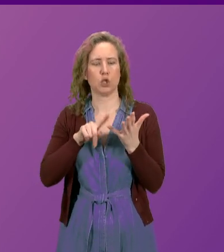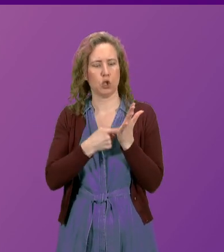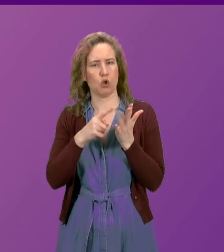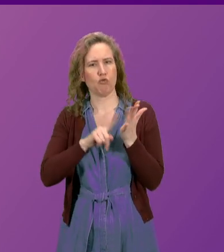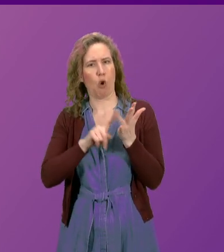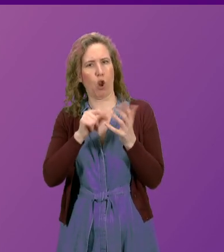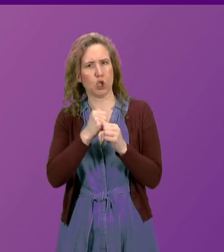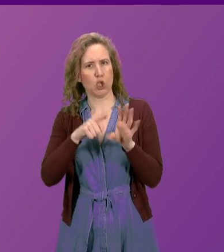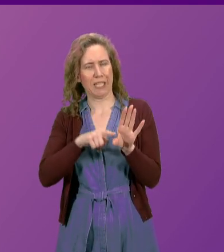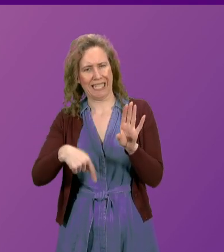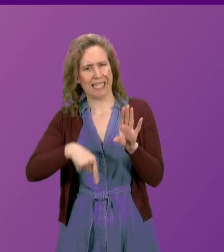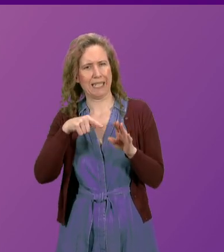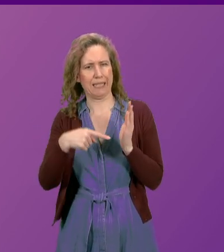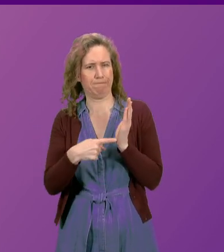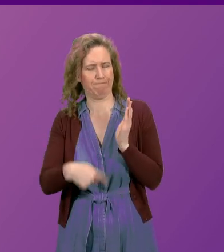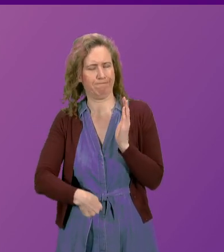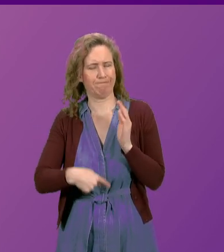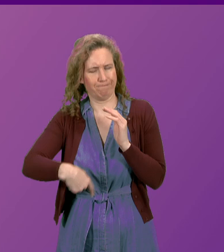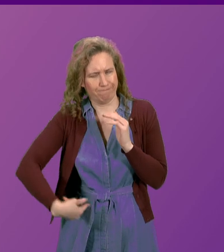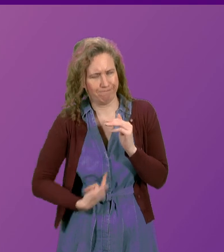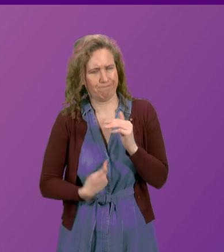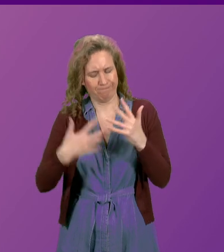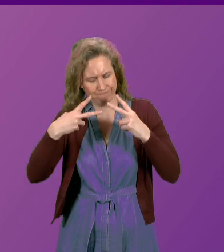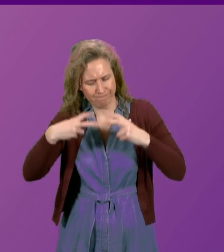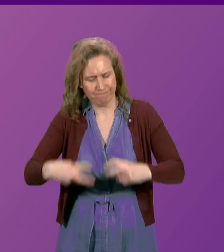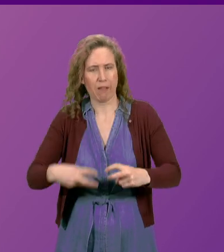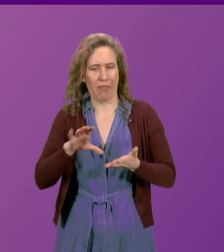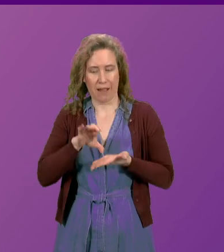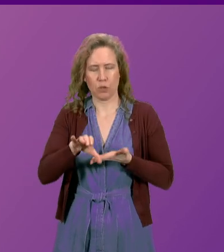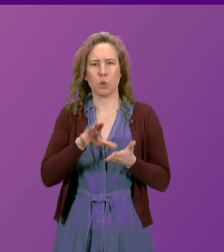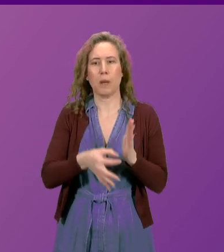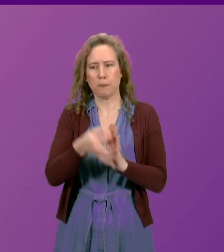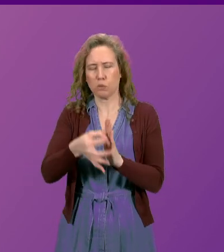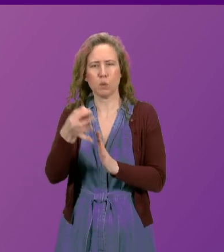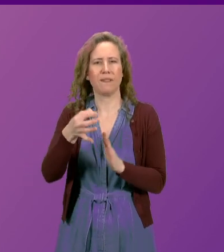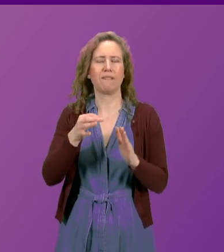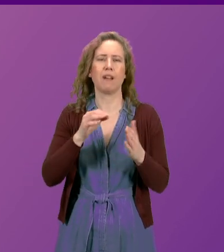which includes a commitment to develop urology diagnostic hubs that are designed to speed up the